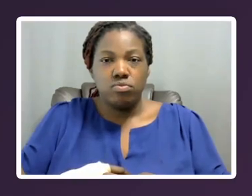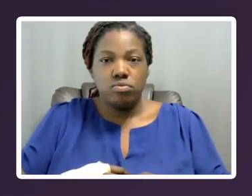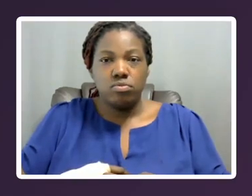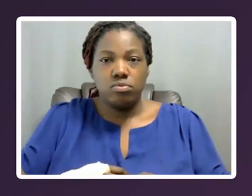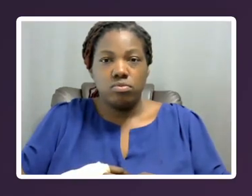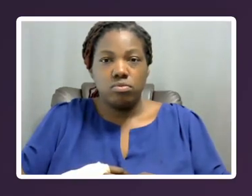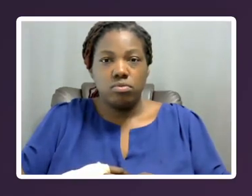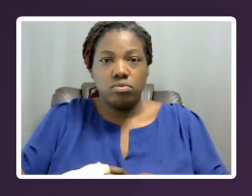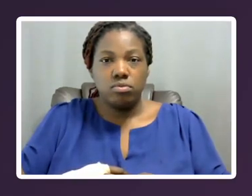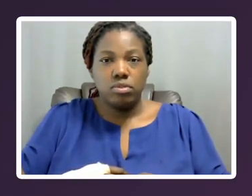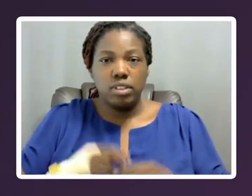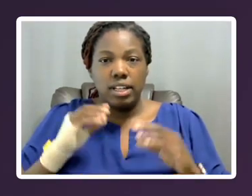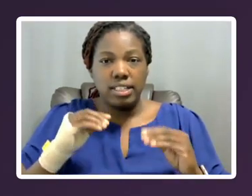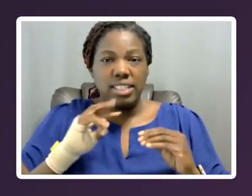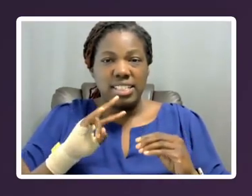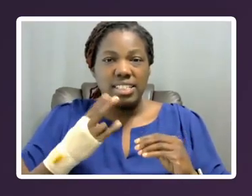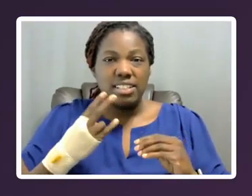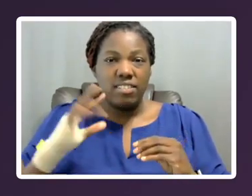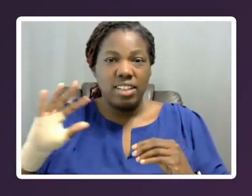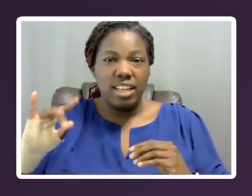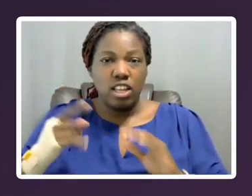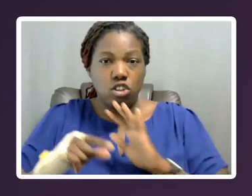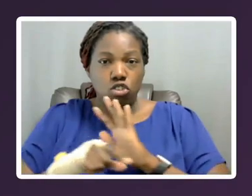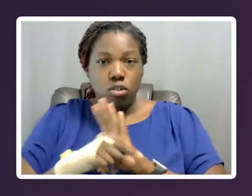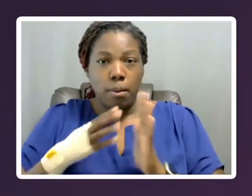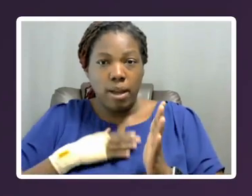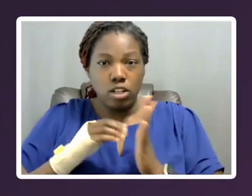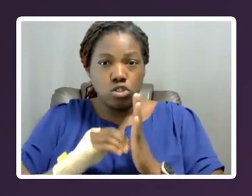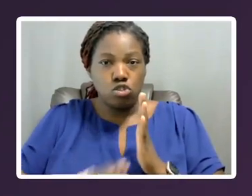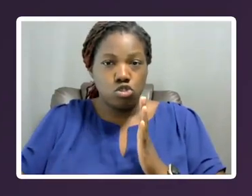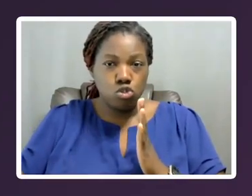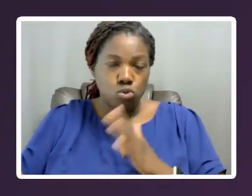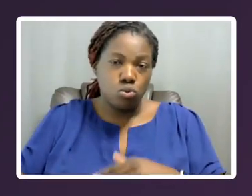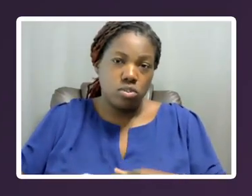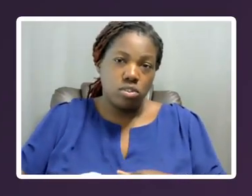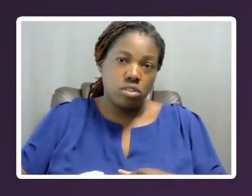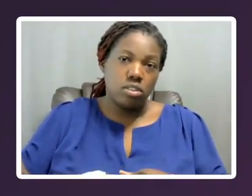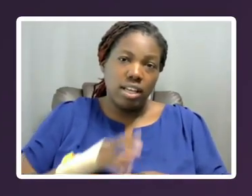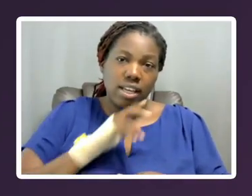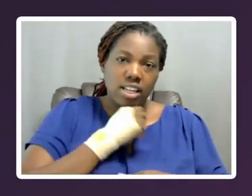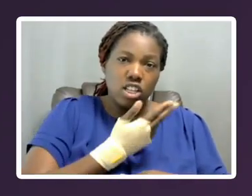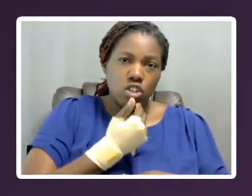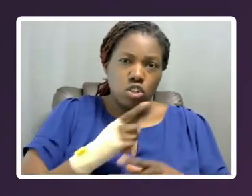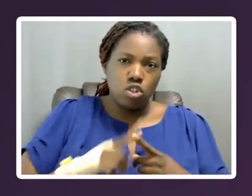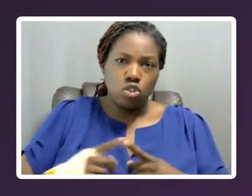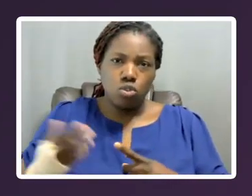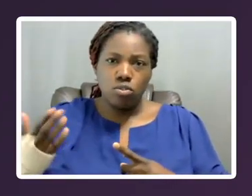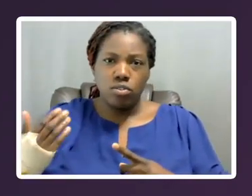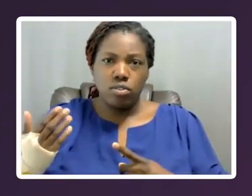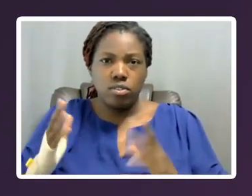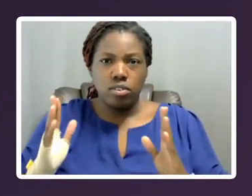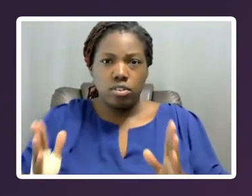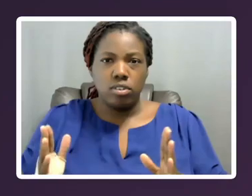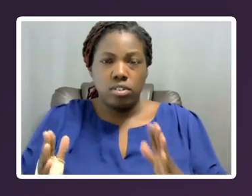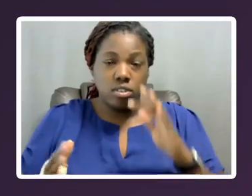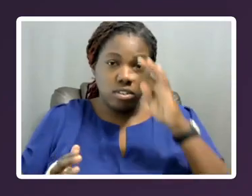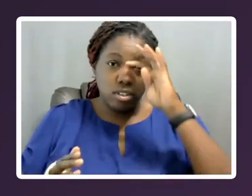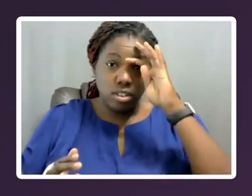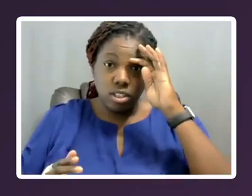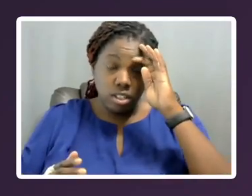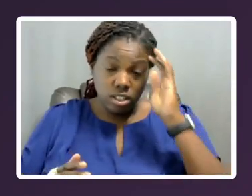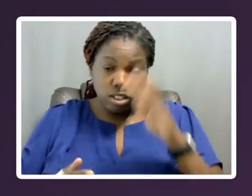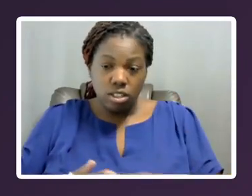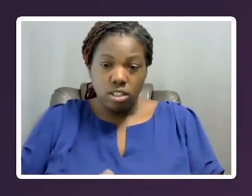7th and 8th grade. So my students range from 13-15 about. The students were -- they